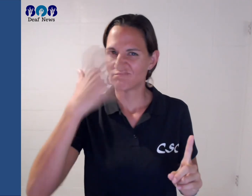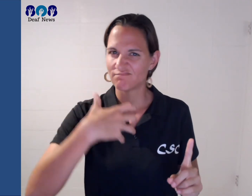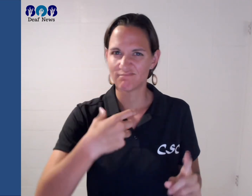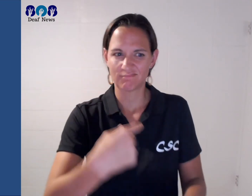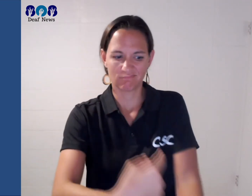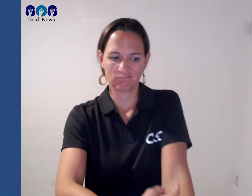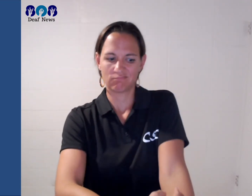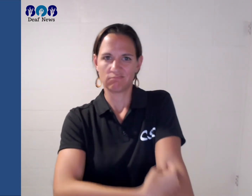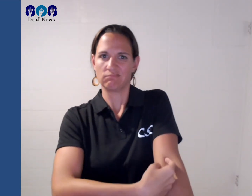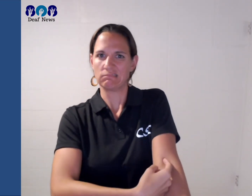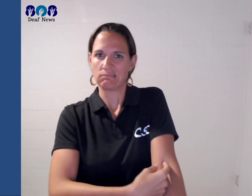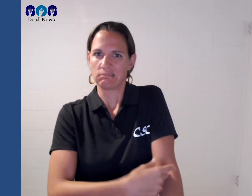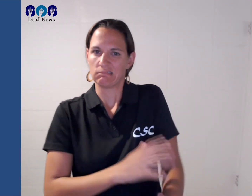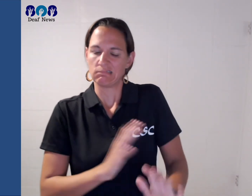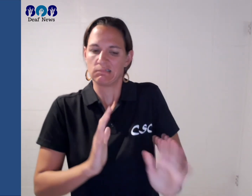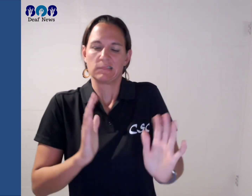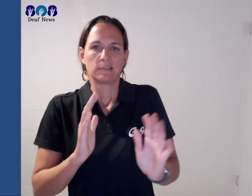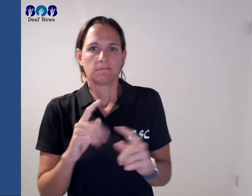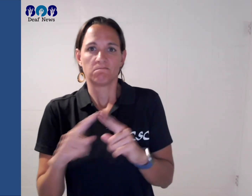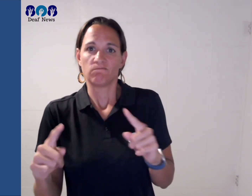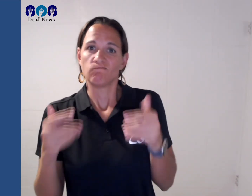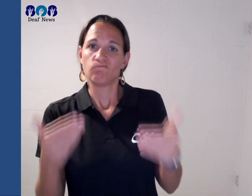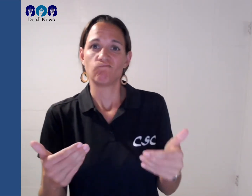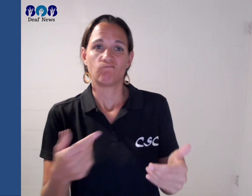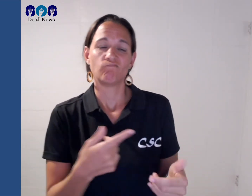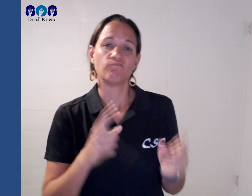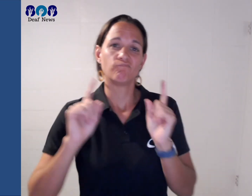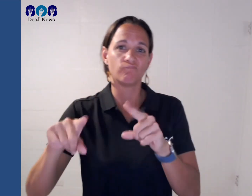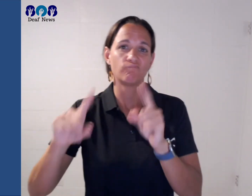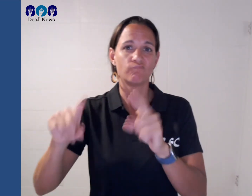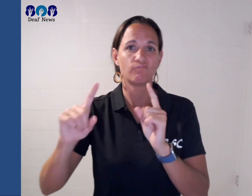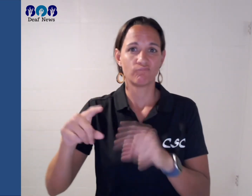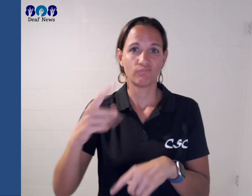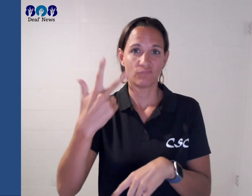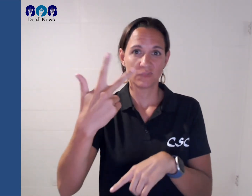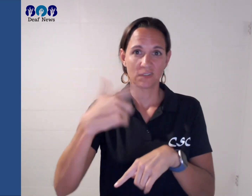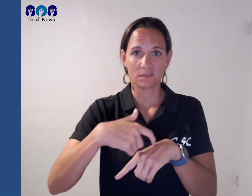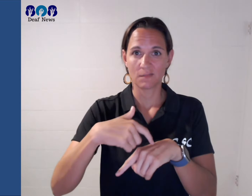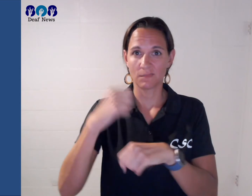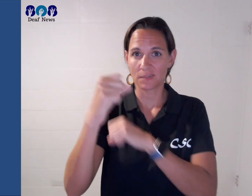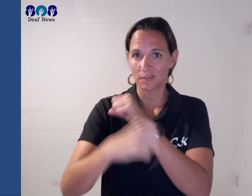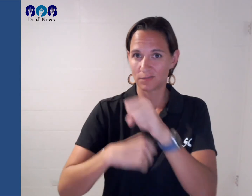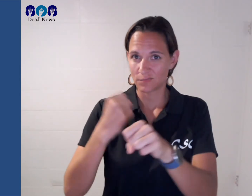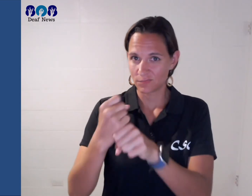about donating blood, but she goes ahead and donates blood at least 3 times a year,